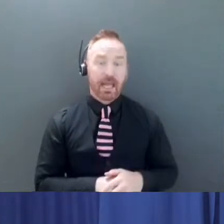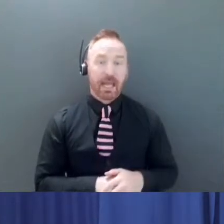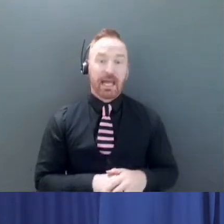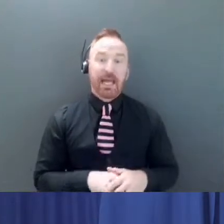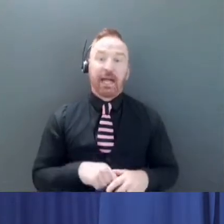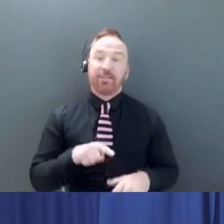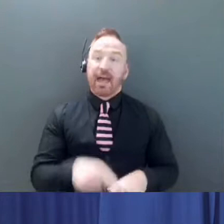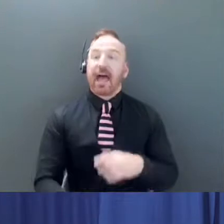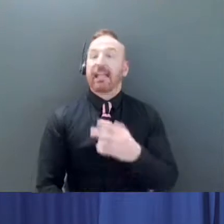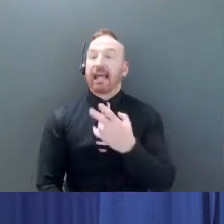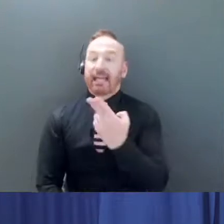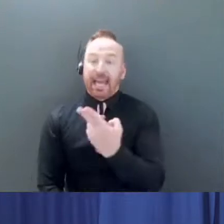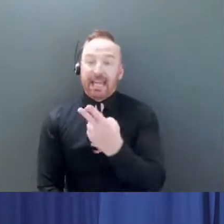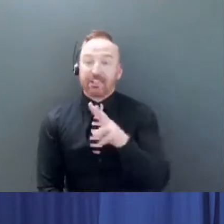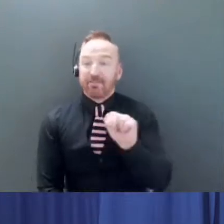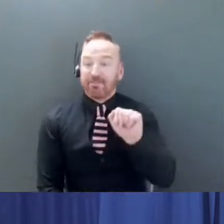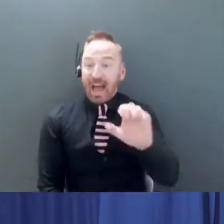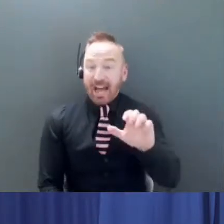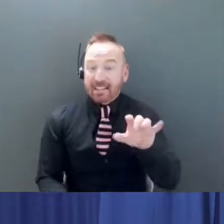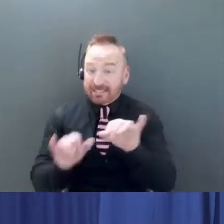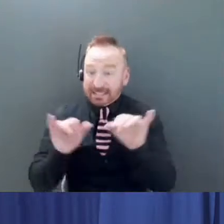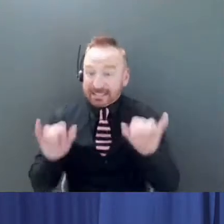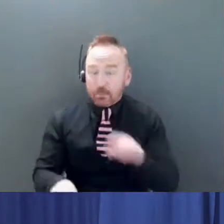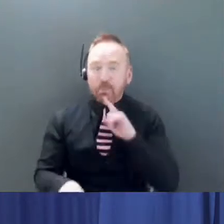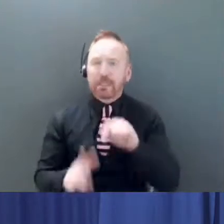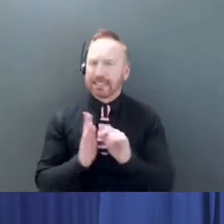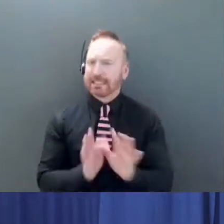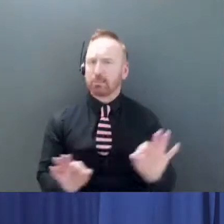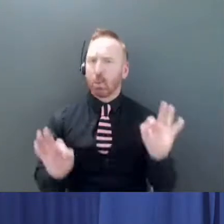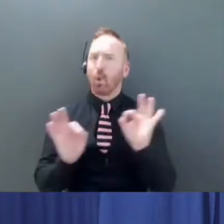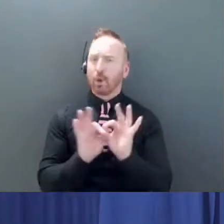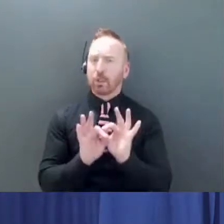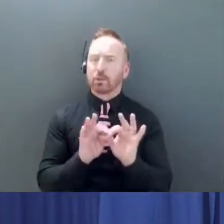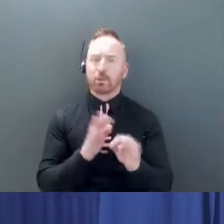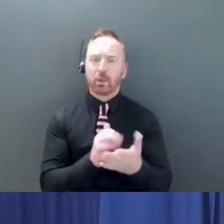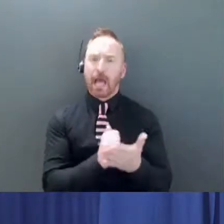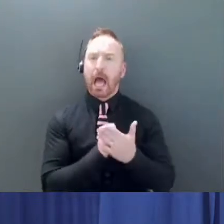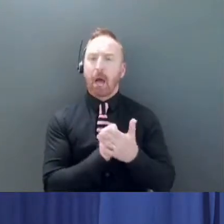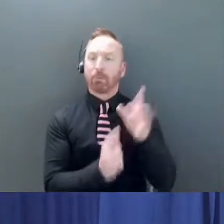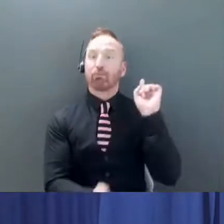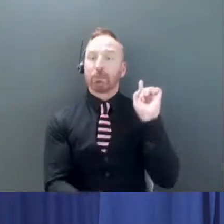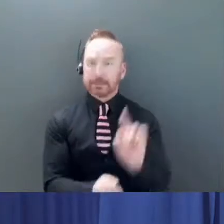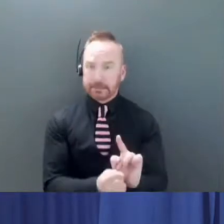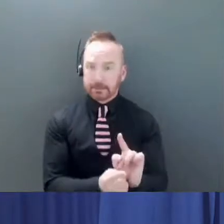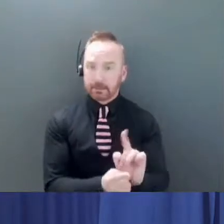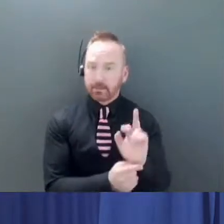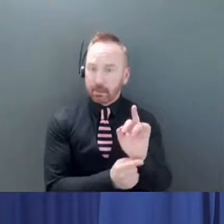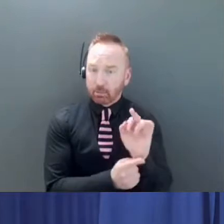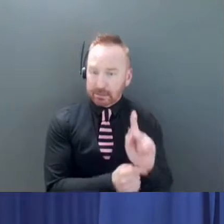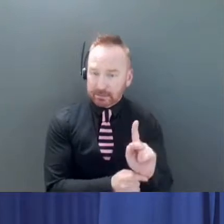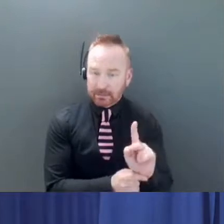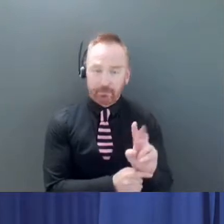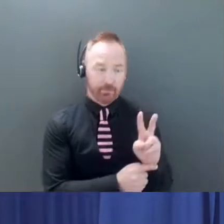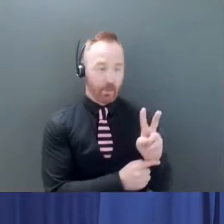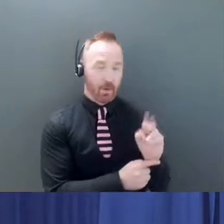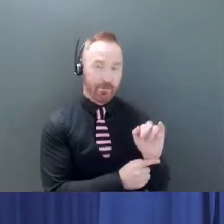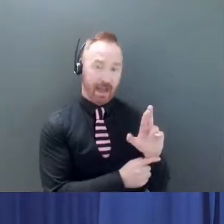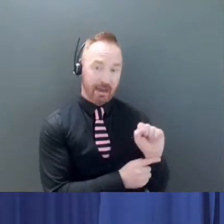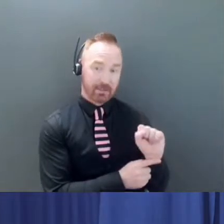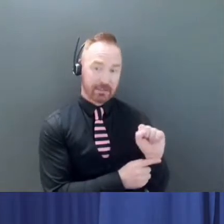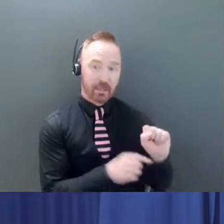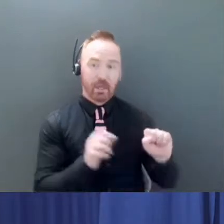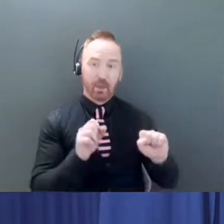of spread for something that can